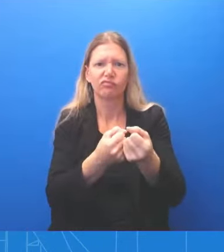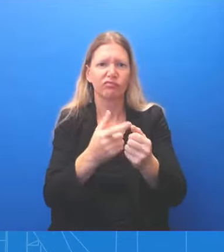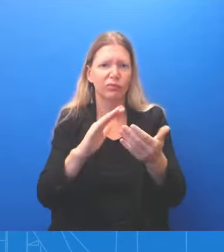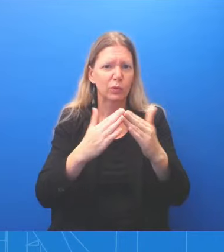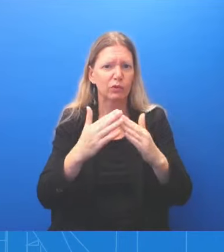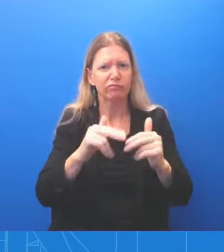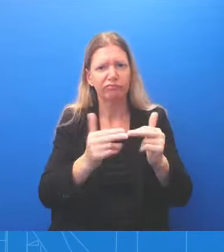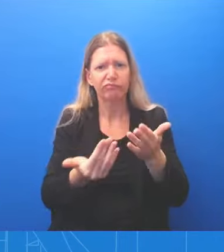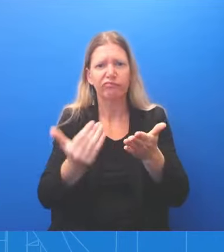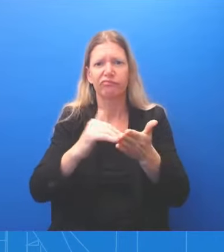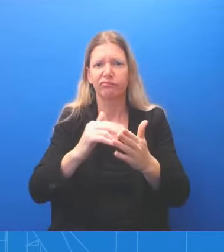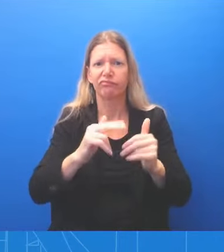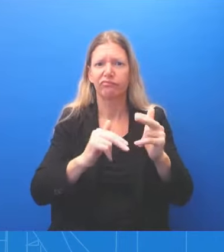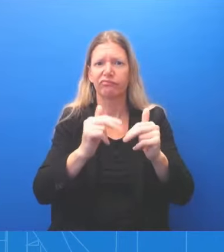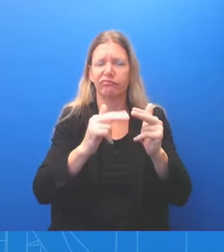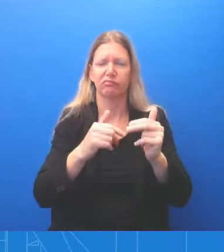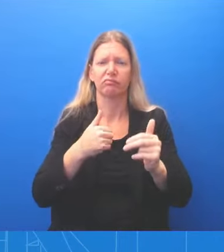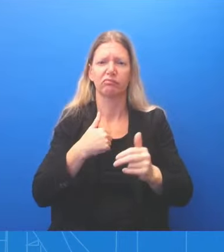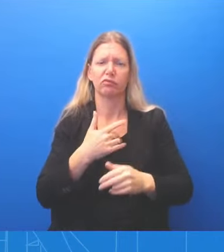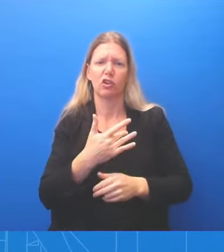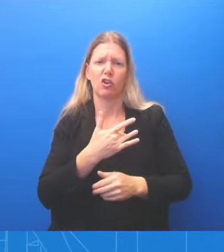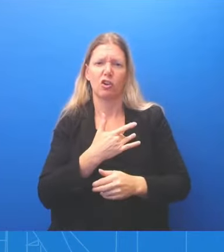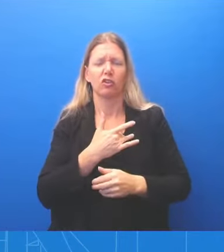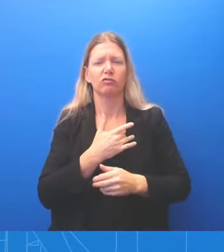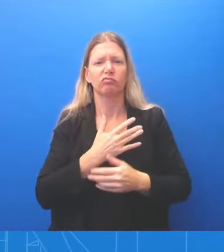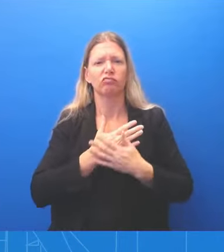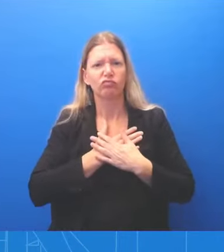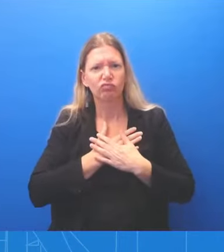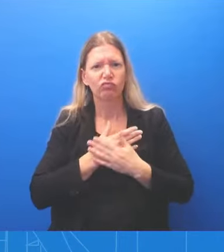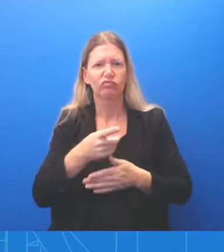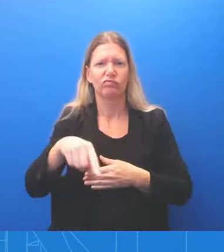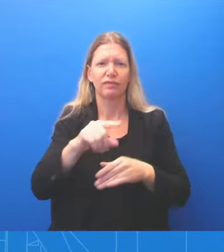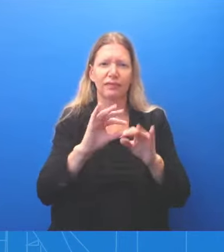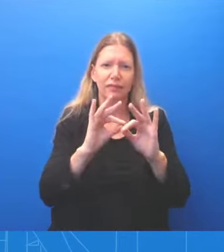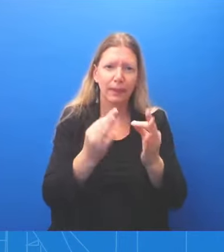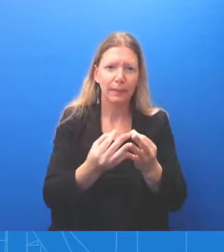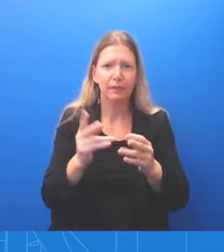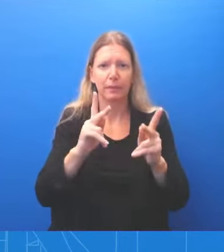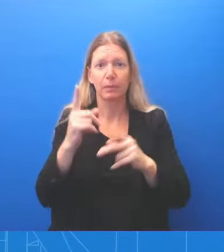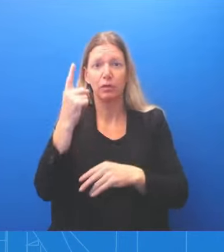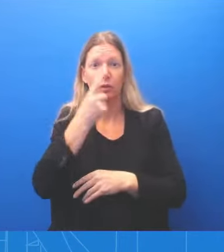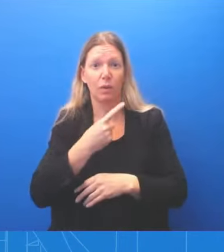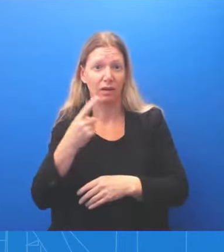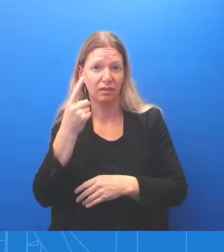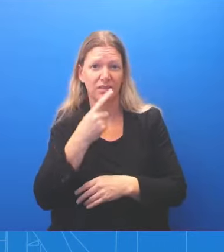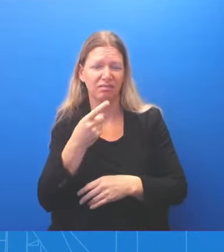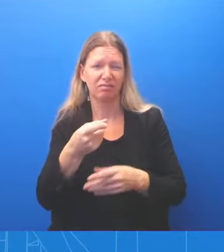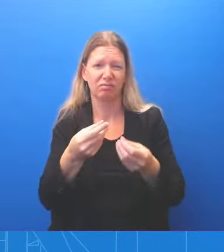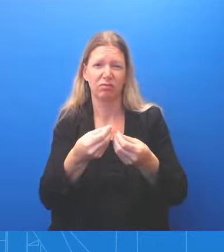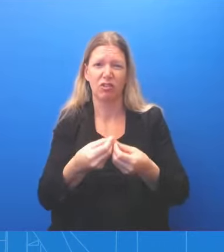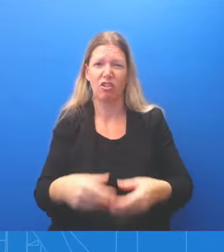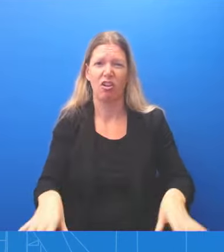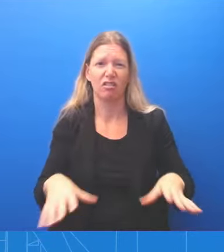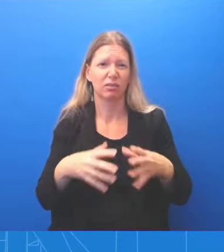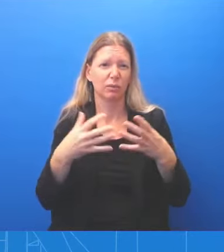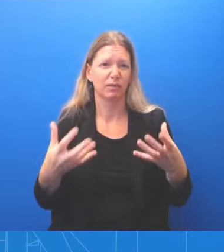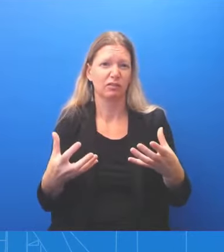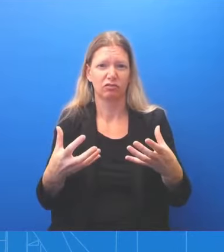with the families and the people in Hawaii who have lost so much. Go ahead, Steve. The Press: Have you got any closer to determining what brought down Prigozhin's plane?